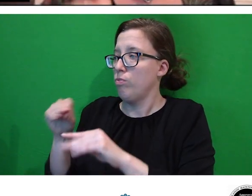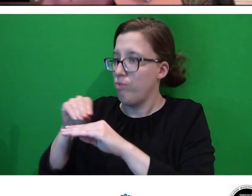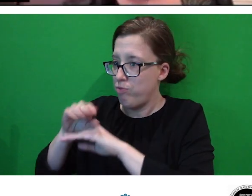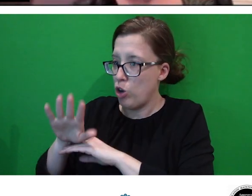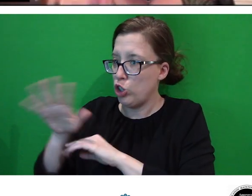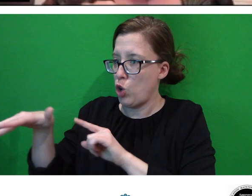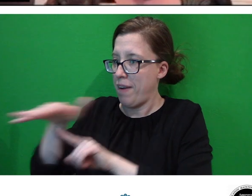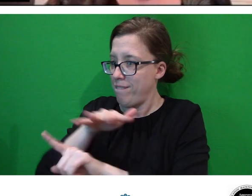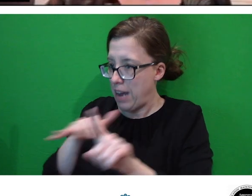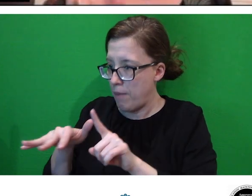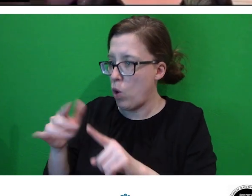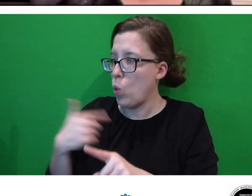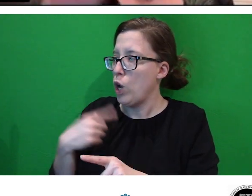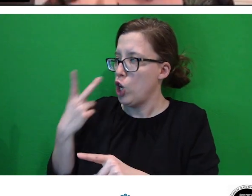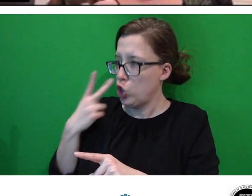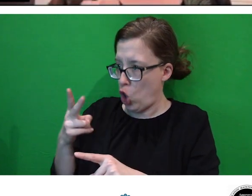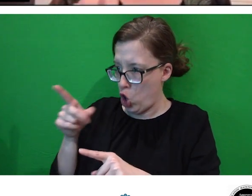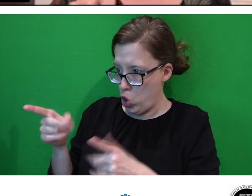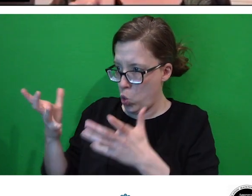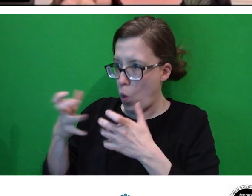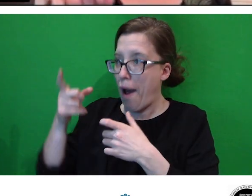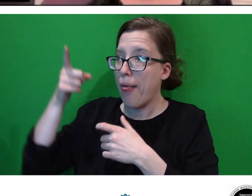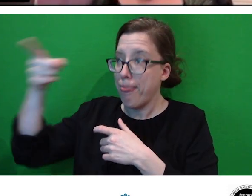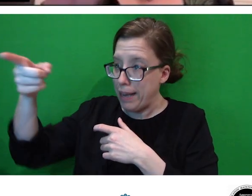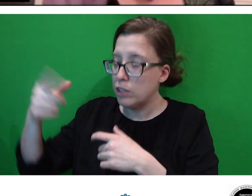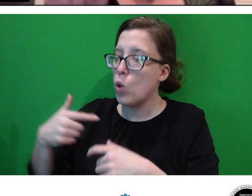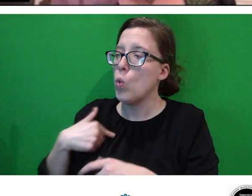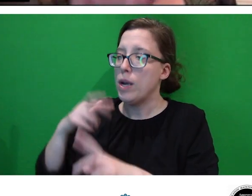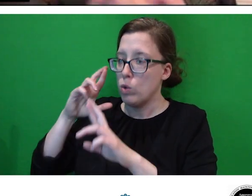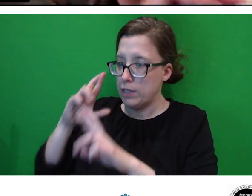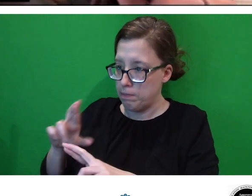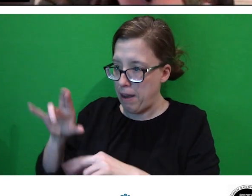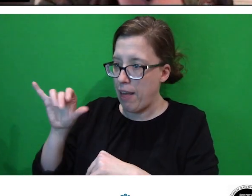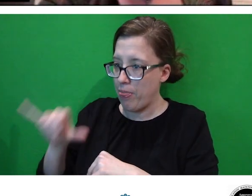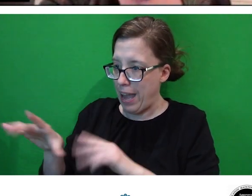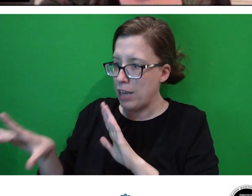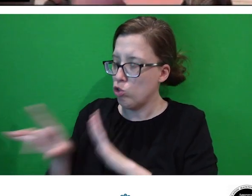We see you've got the power. You can impact the environment.